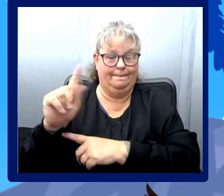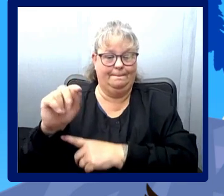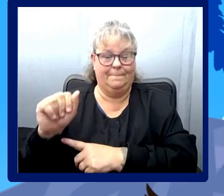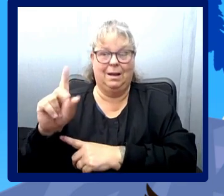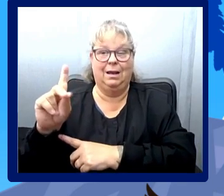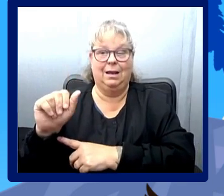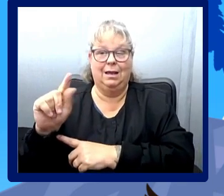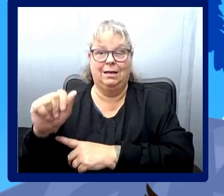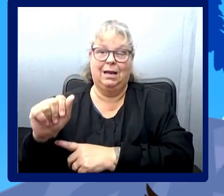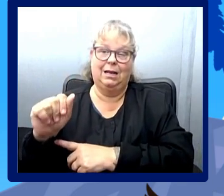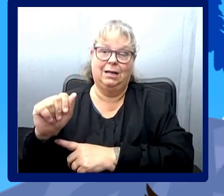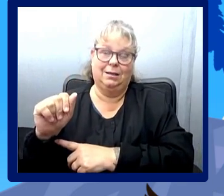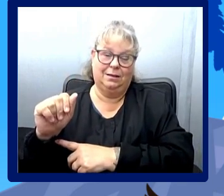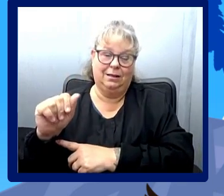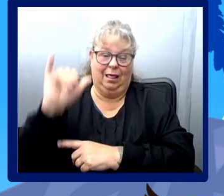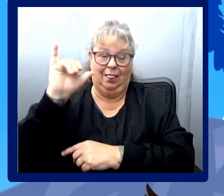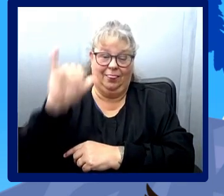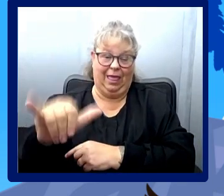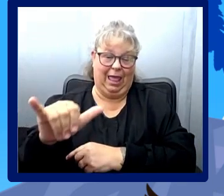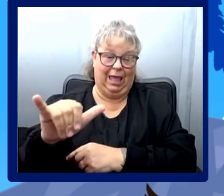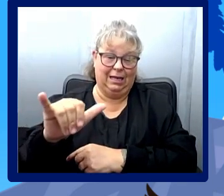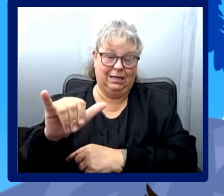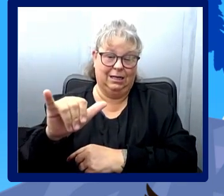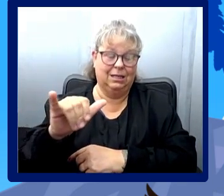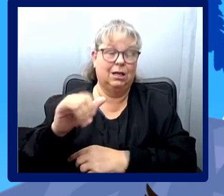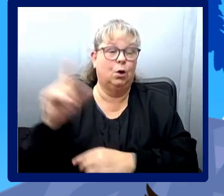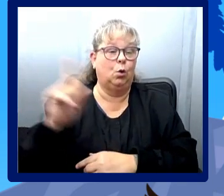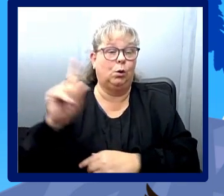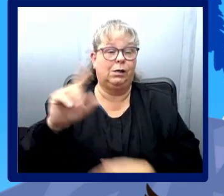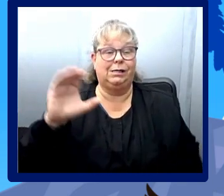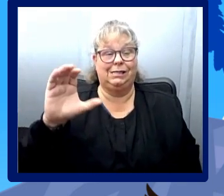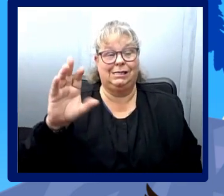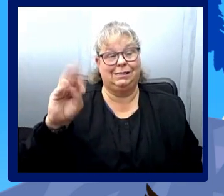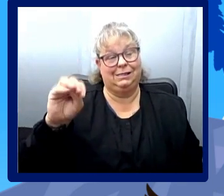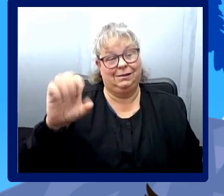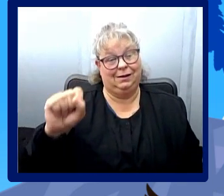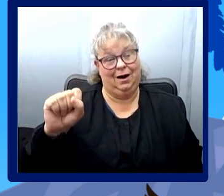and that is where CMS Content Type Manager comes in.